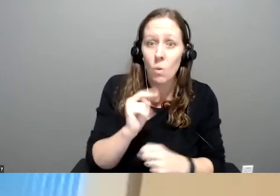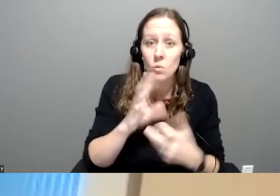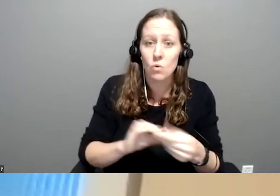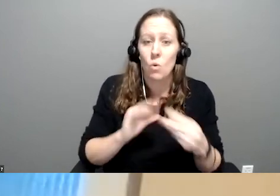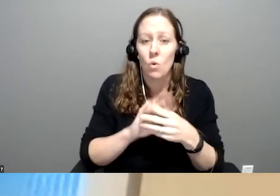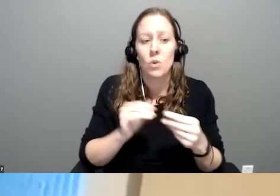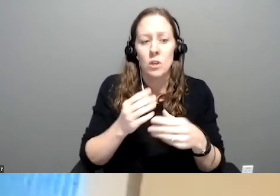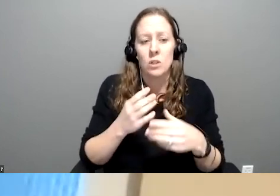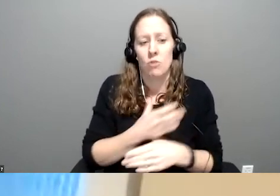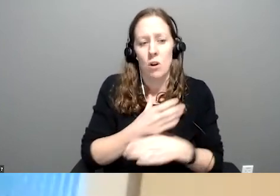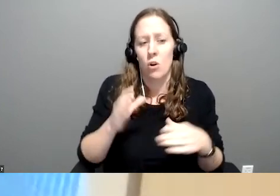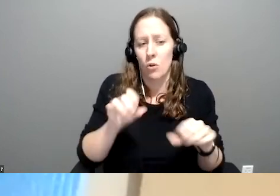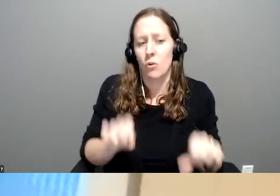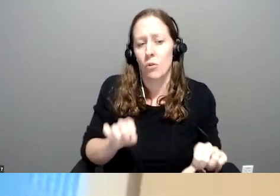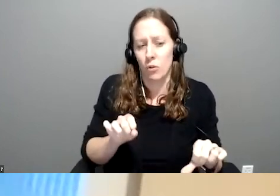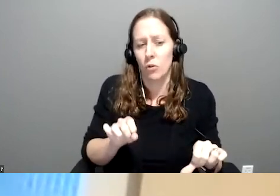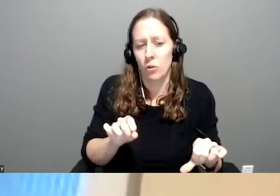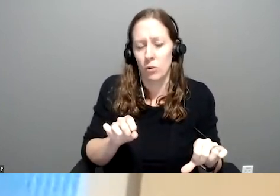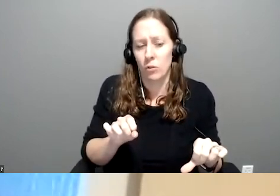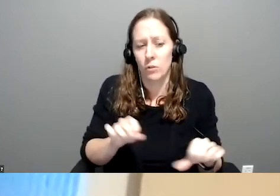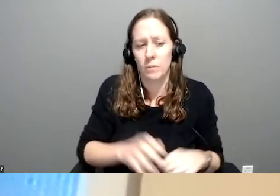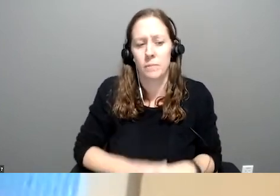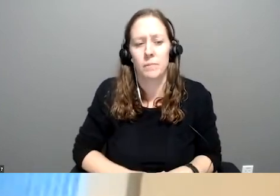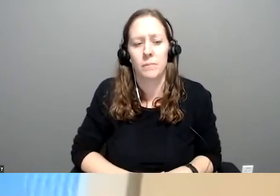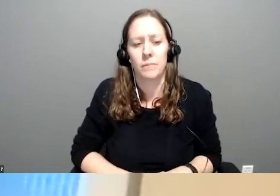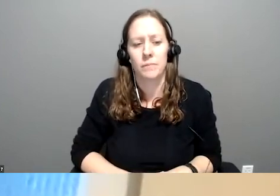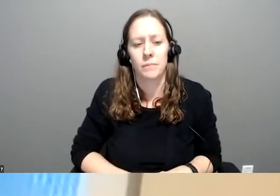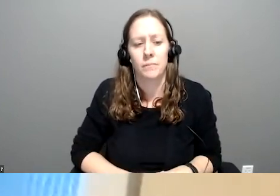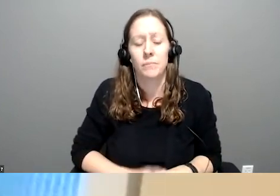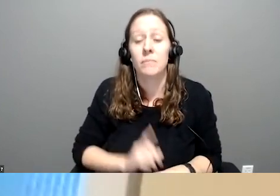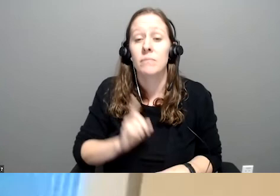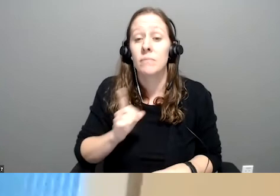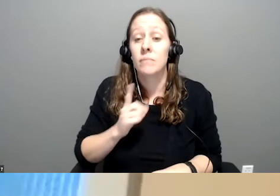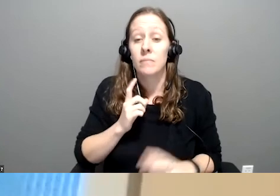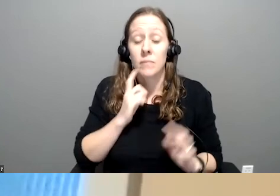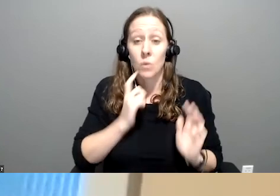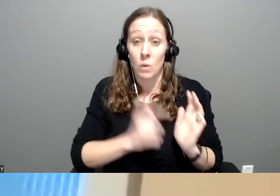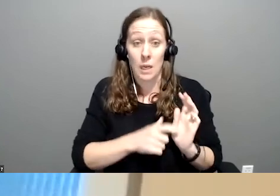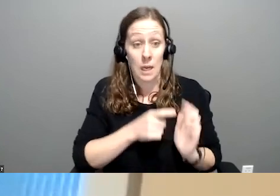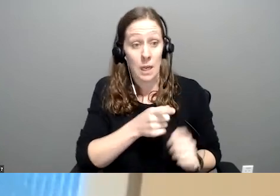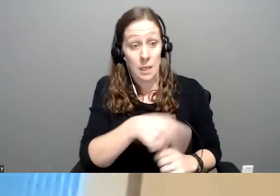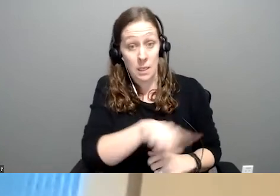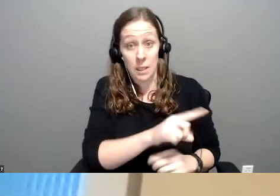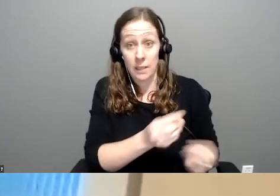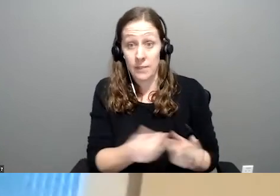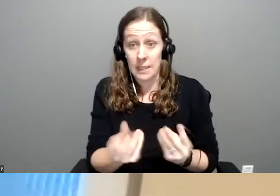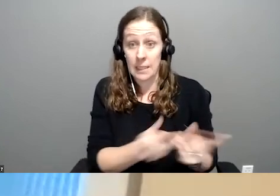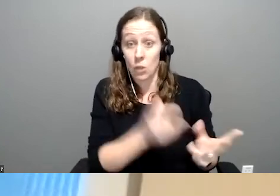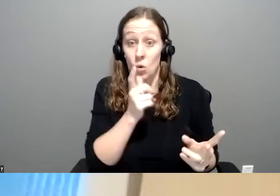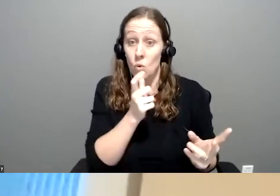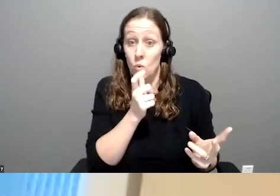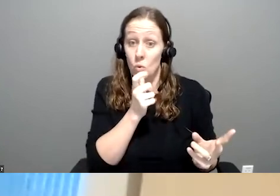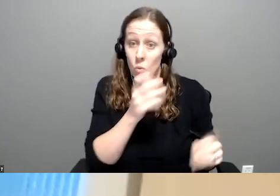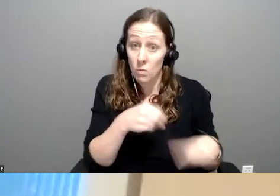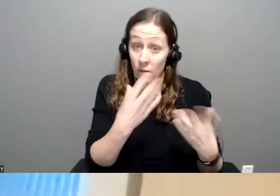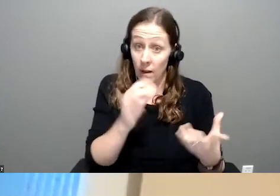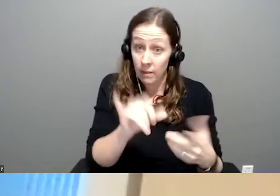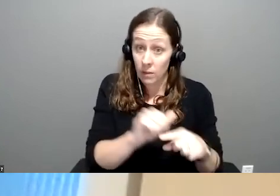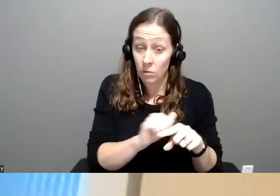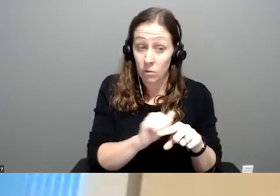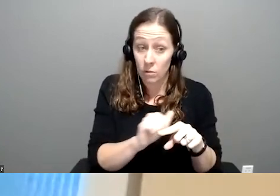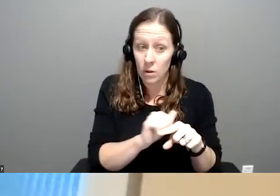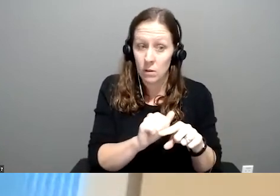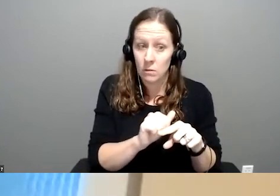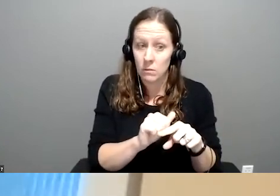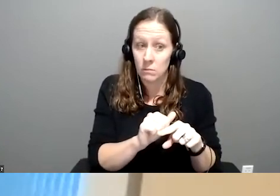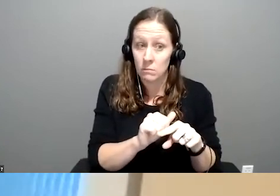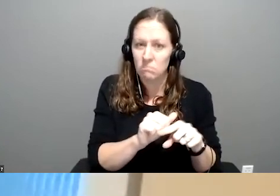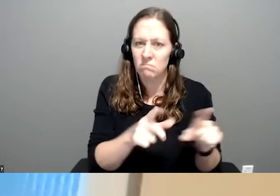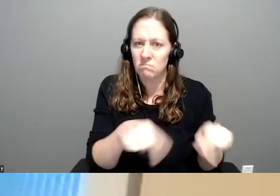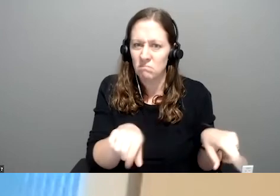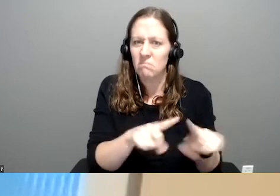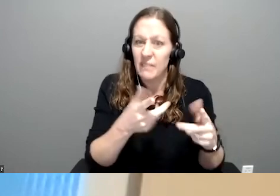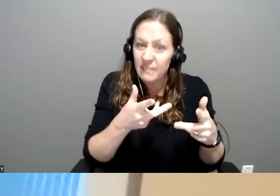And they found that the facilitators who were doing the training, actually had lived experience